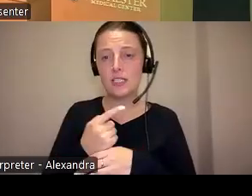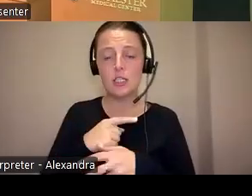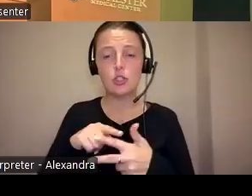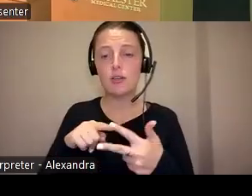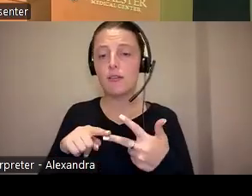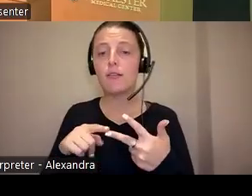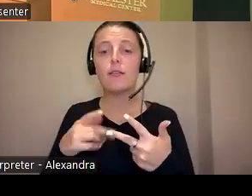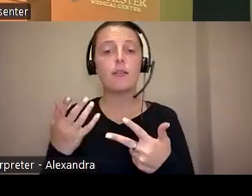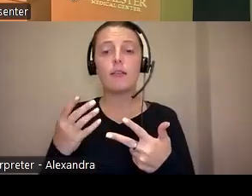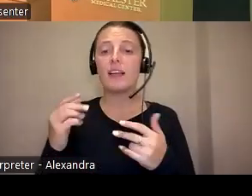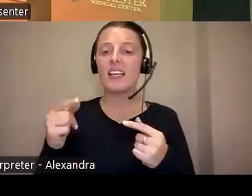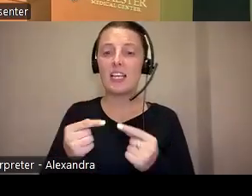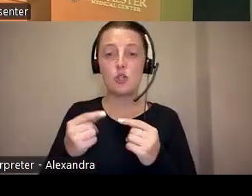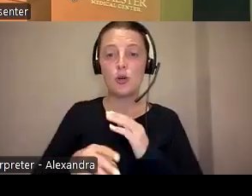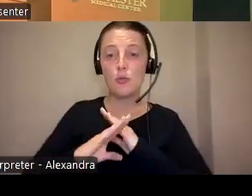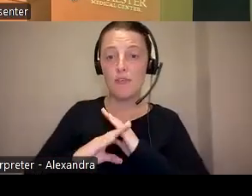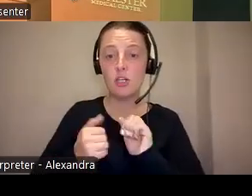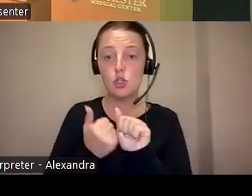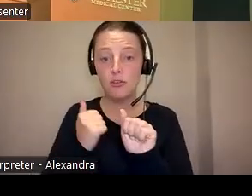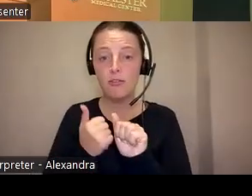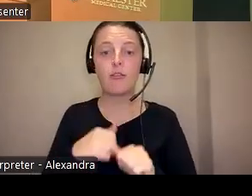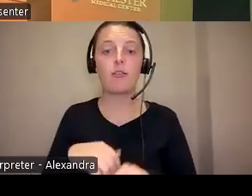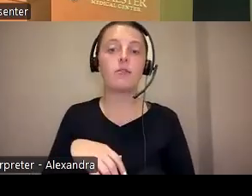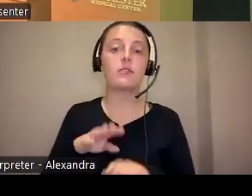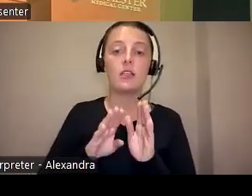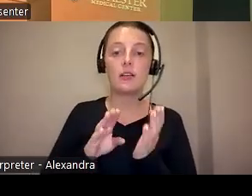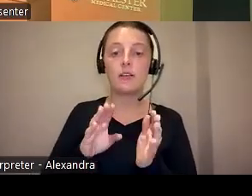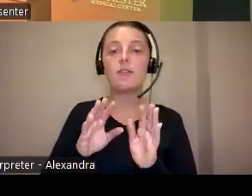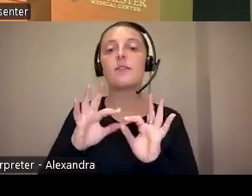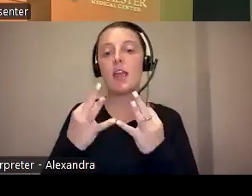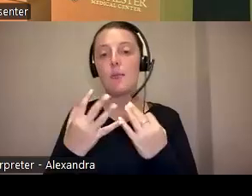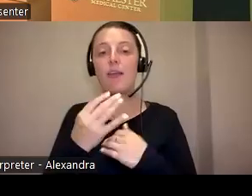development strategies all within community- based settings. Her research applies systems